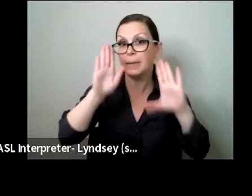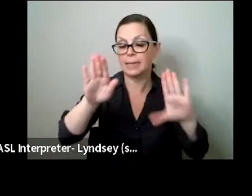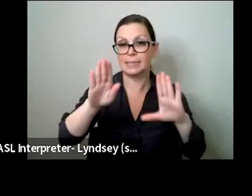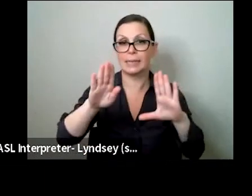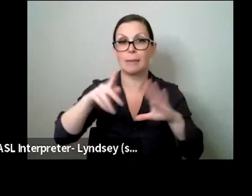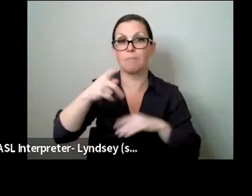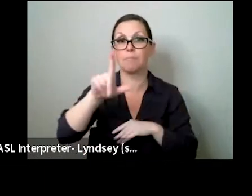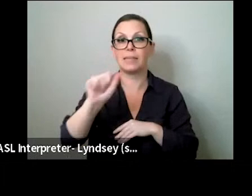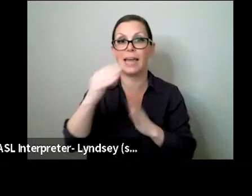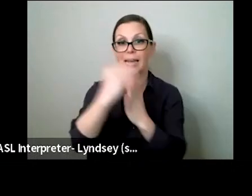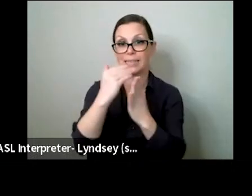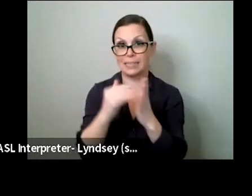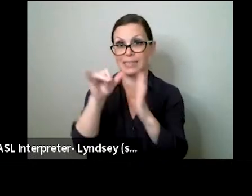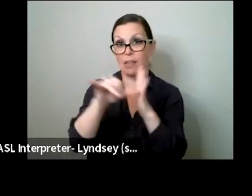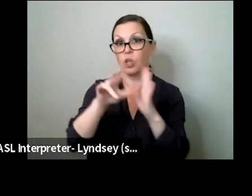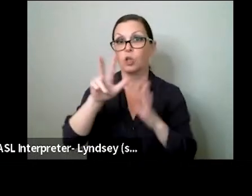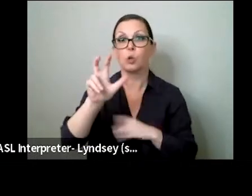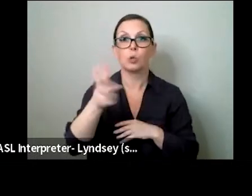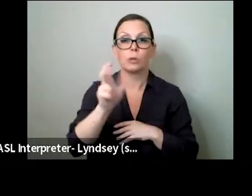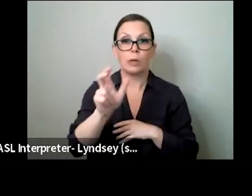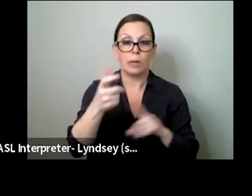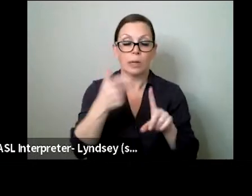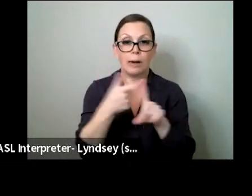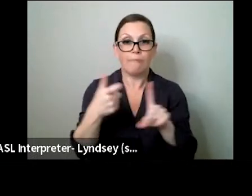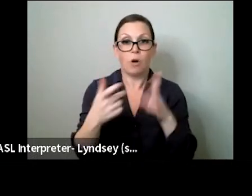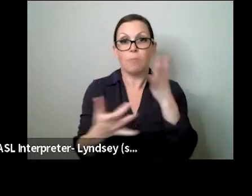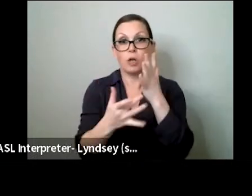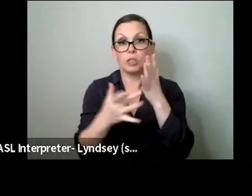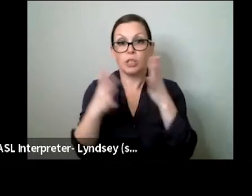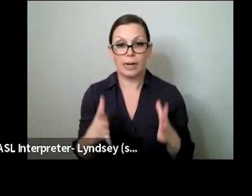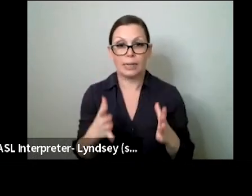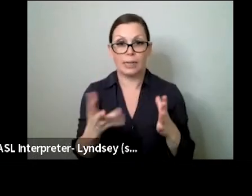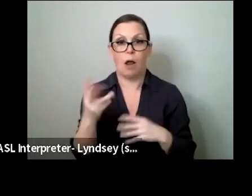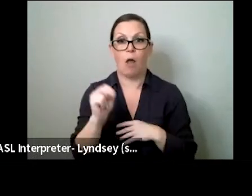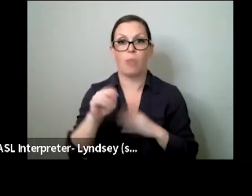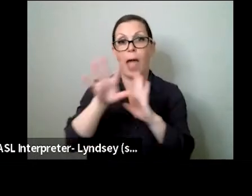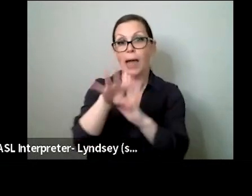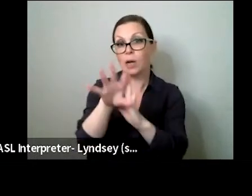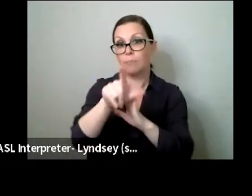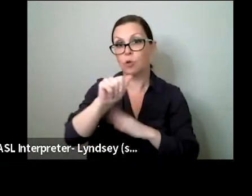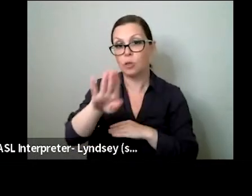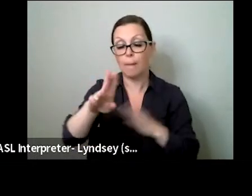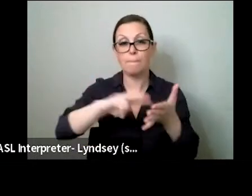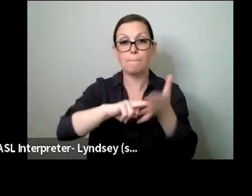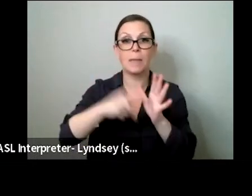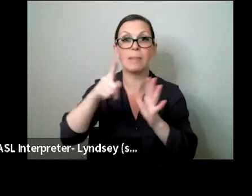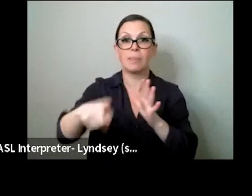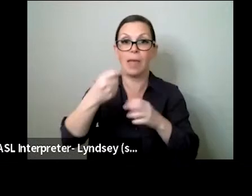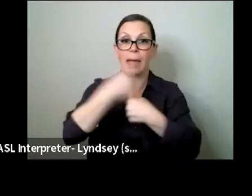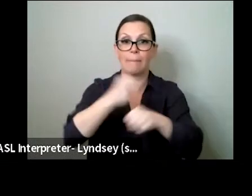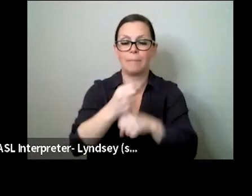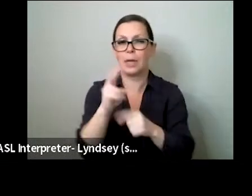on our YouTube channel from our technicians at the on-camera lab, where they have made these two-minute videos